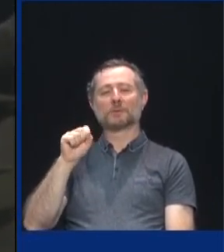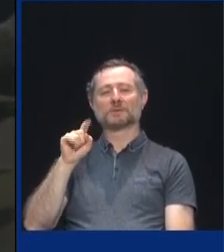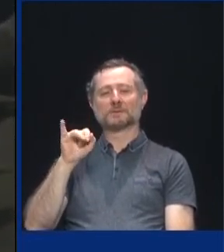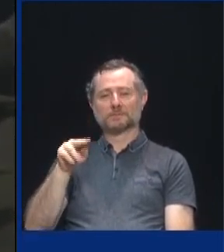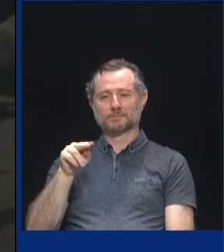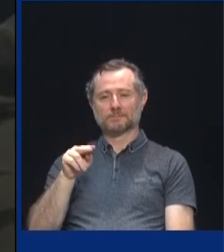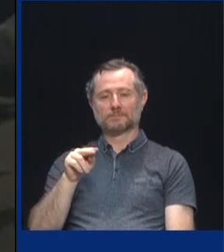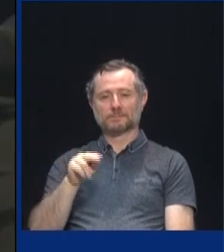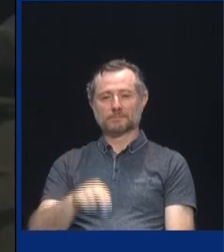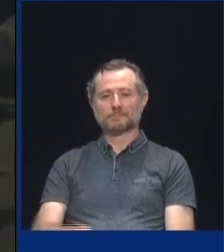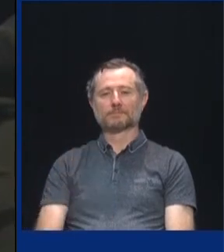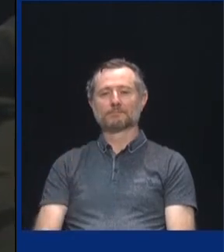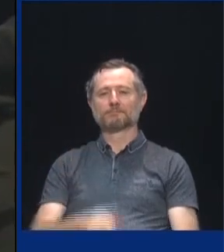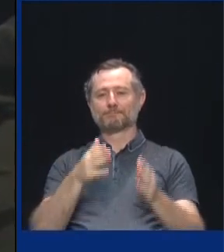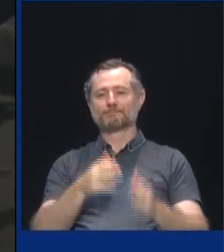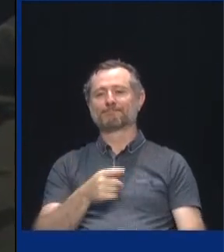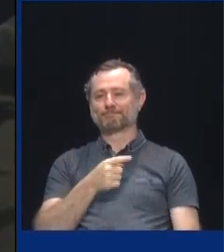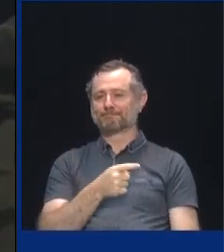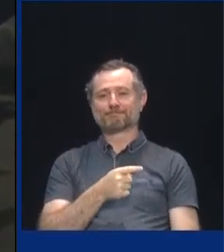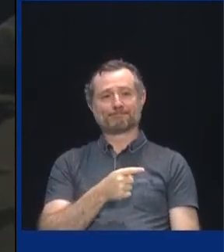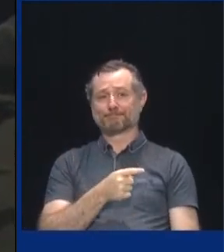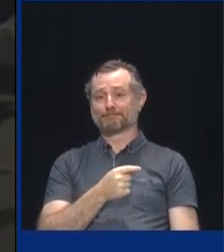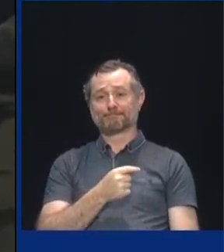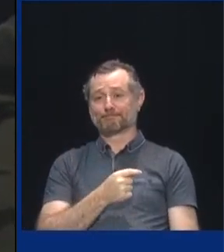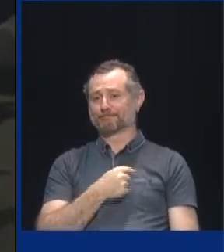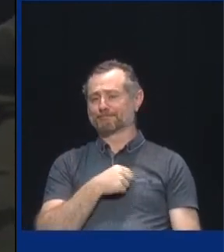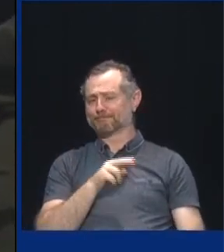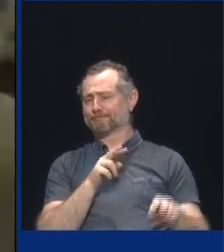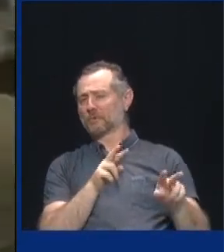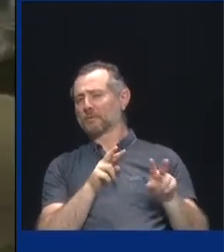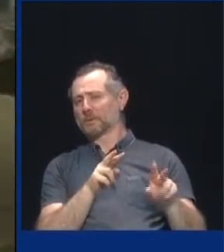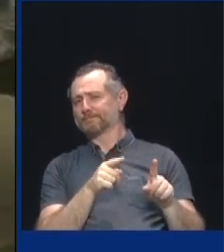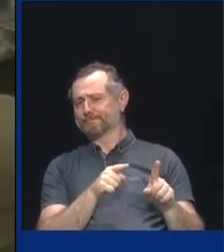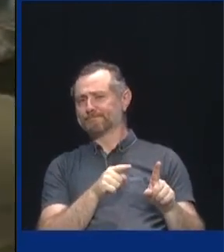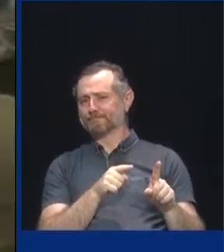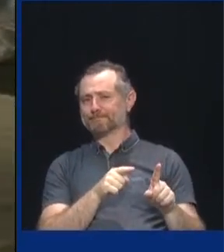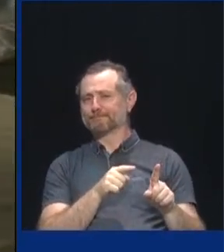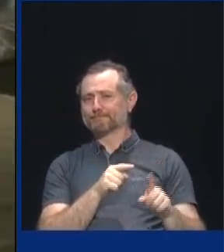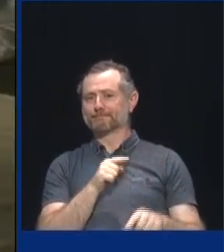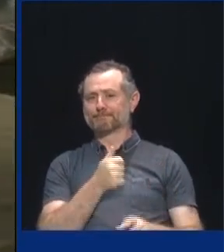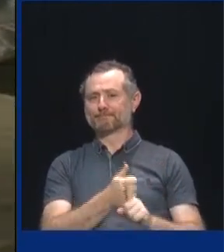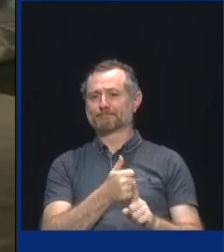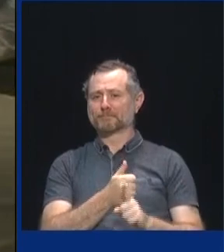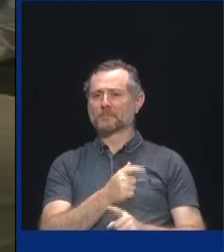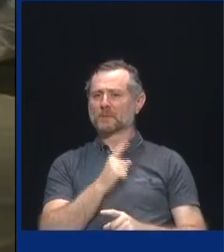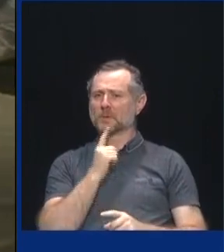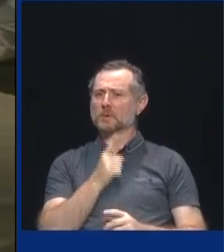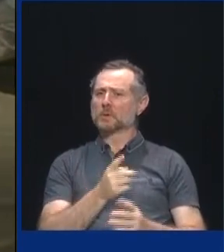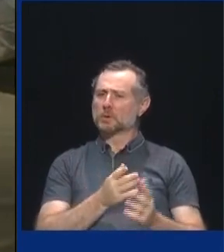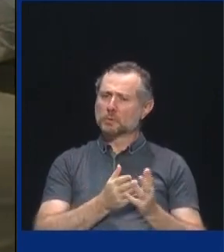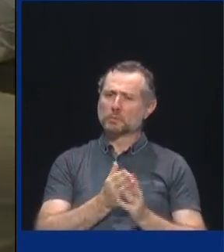YOU GO FIRST. I'M GOING TO TURN IT OVER TO A PERSON WHO I ADMIRE VERY, VERY